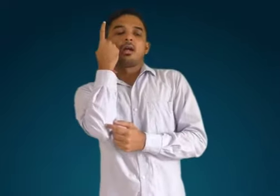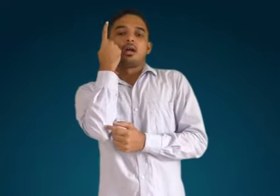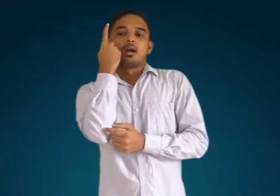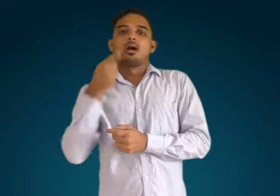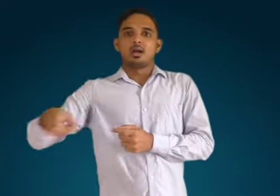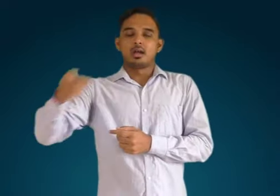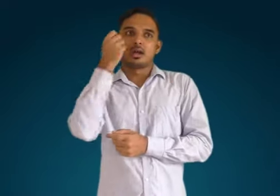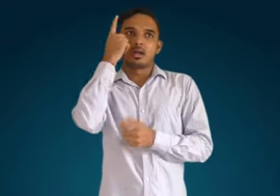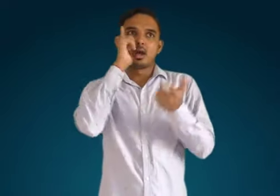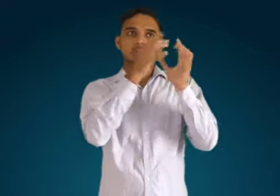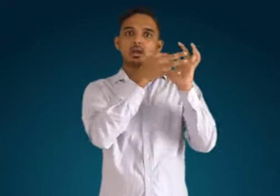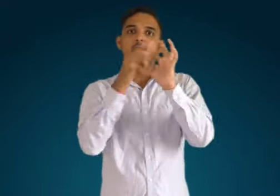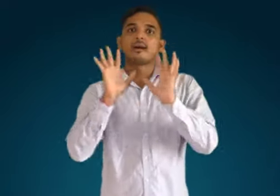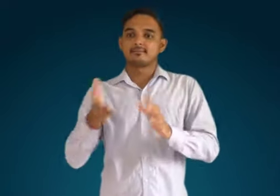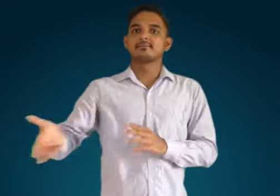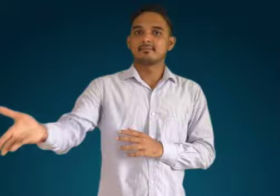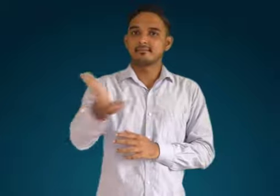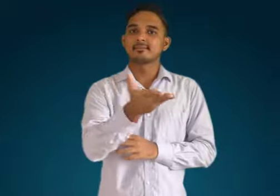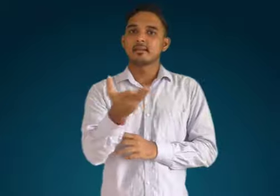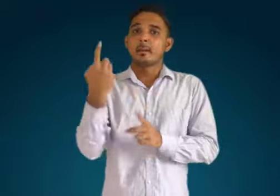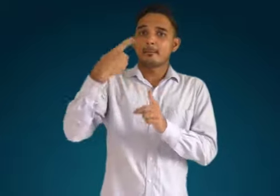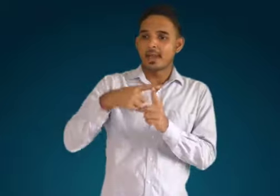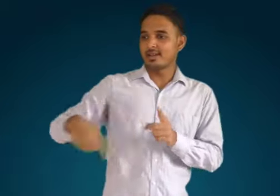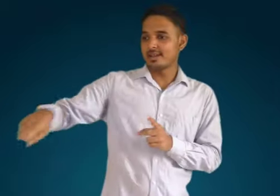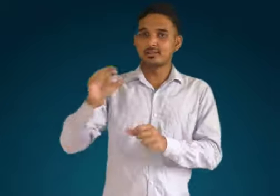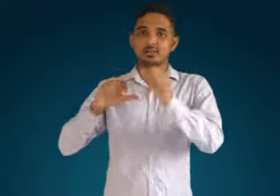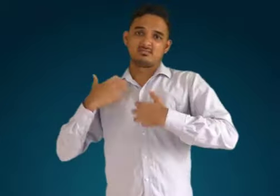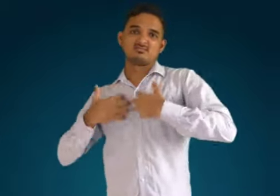this approach allows us to interconnect science technology mathematics and art